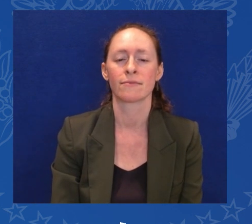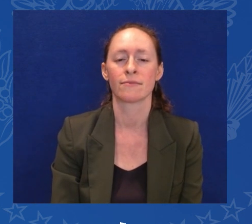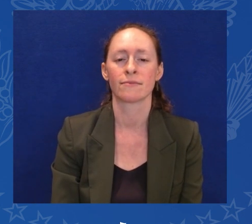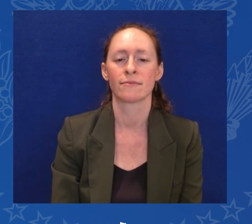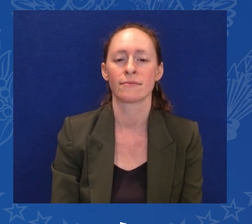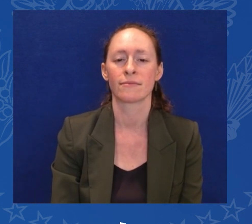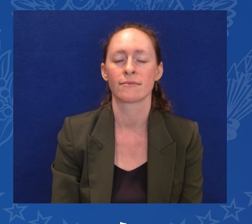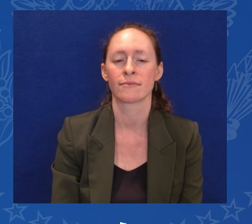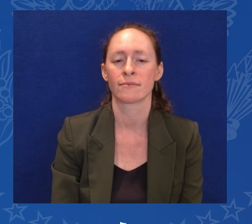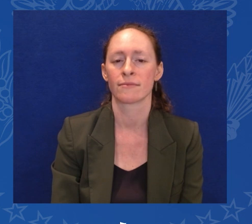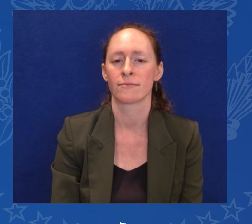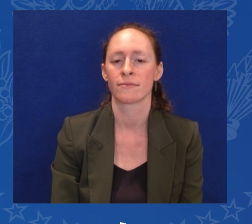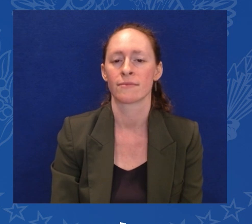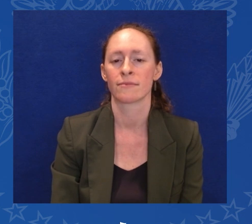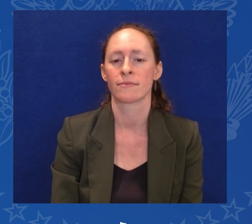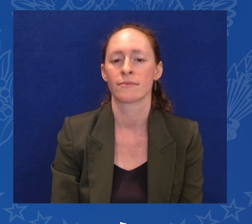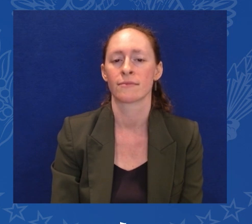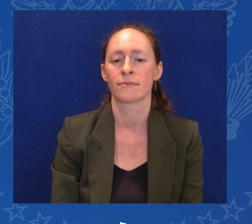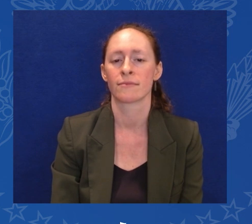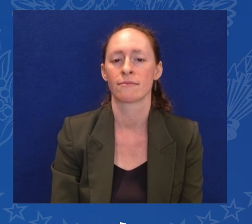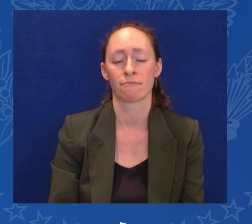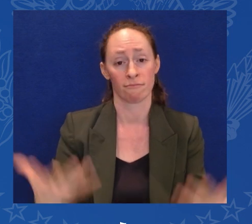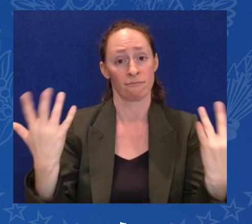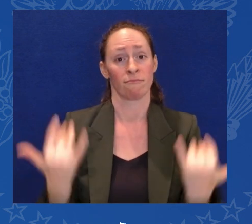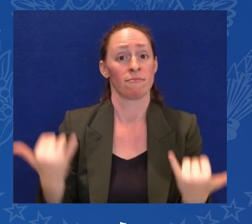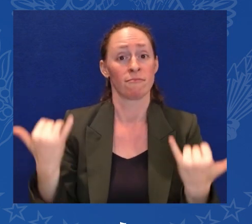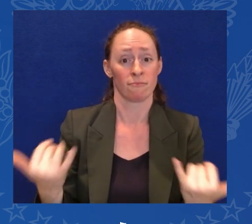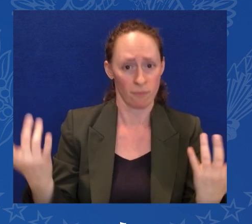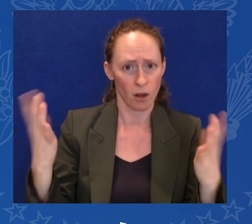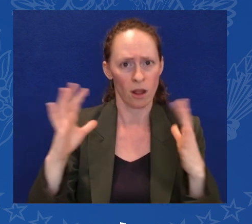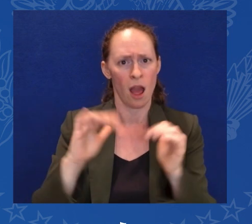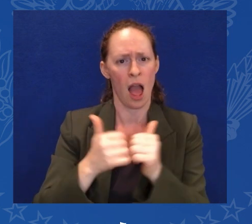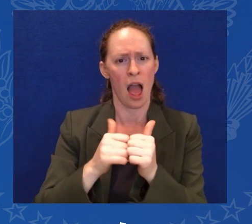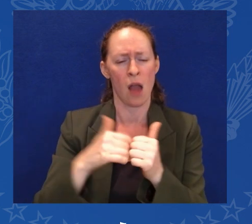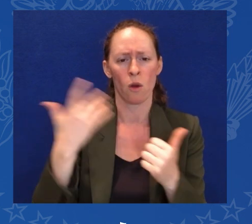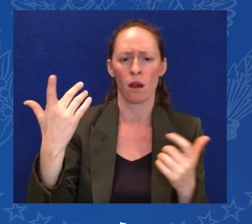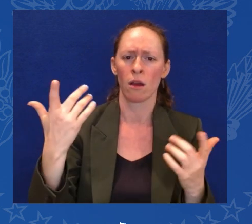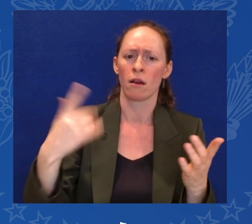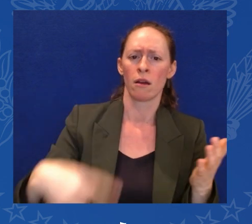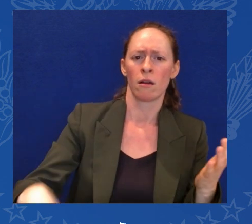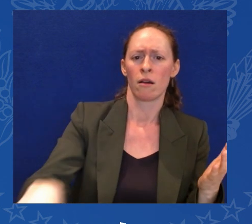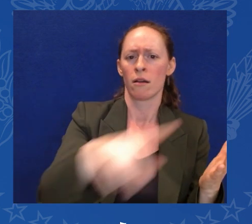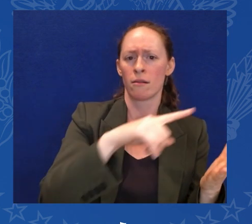was because of another hero in this story: the Black press.